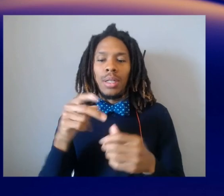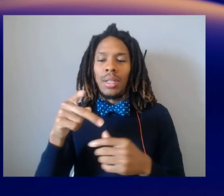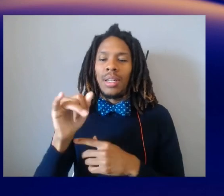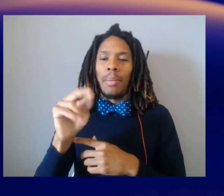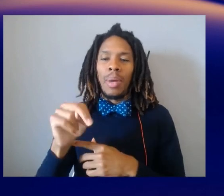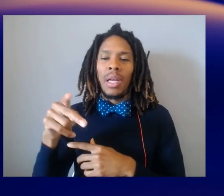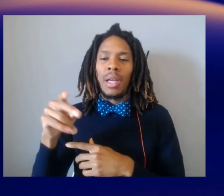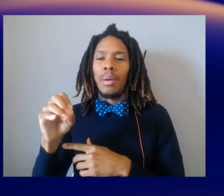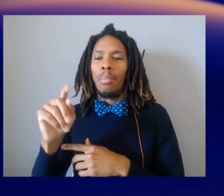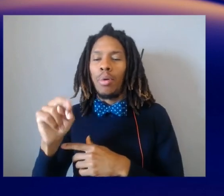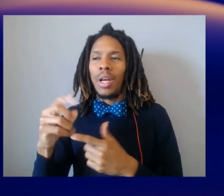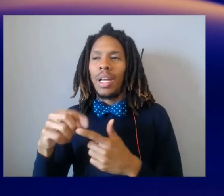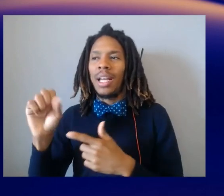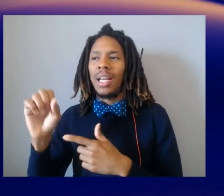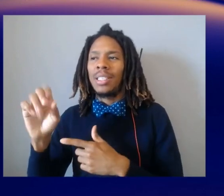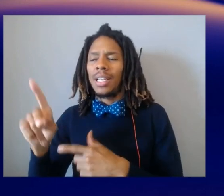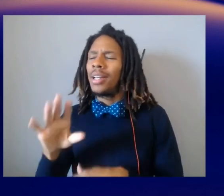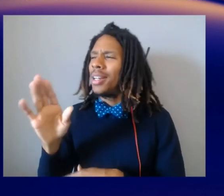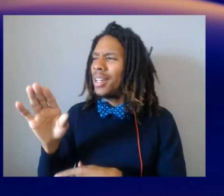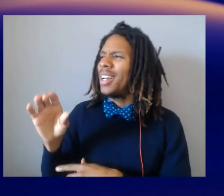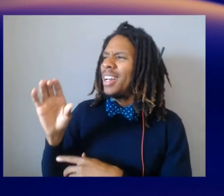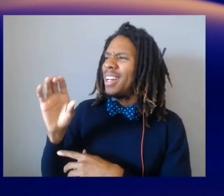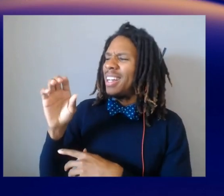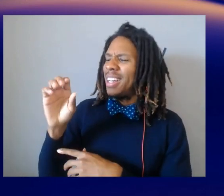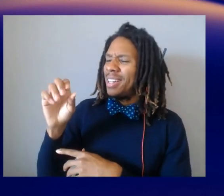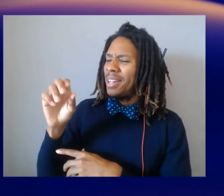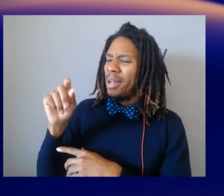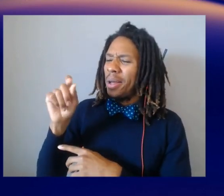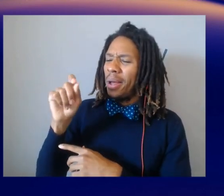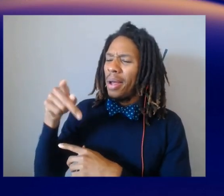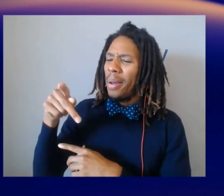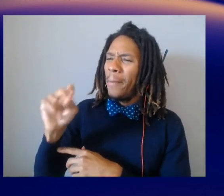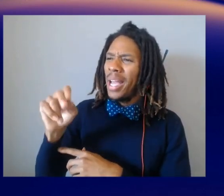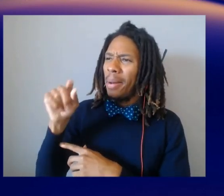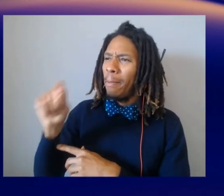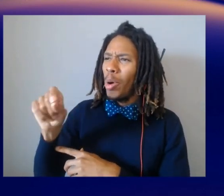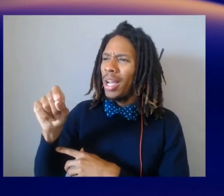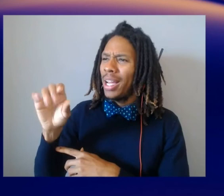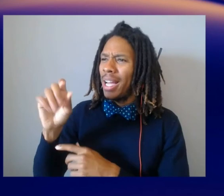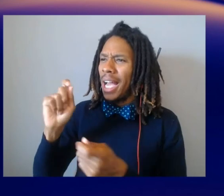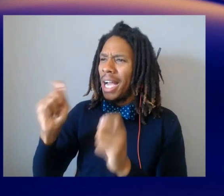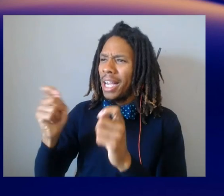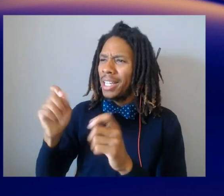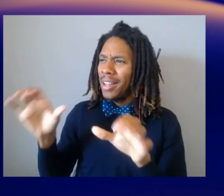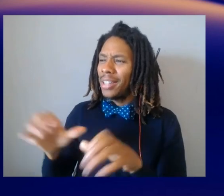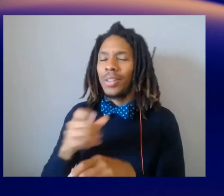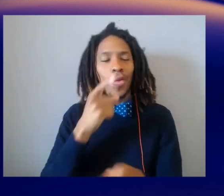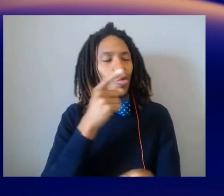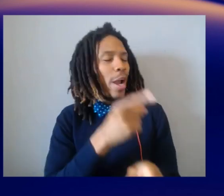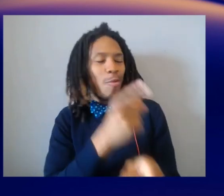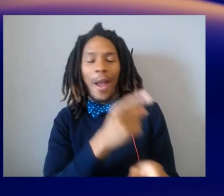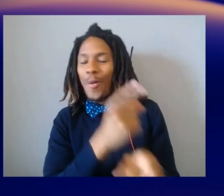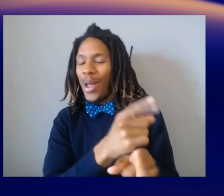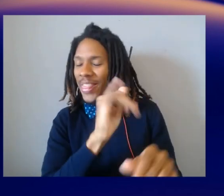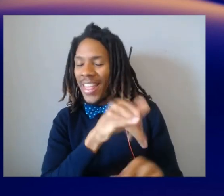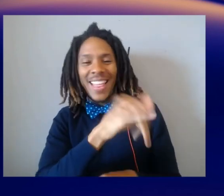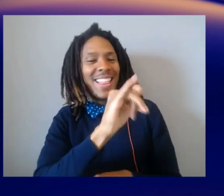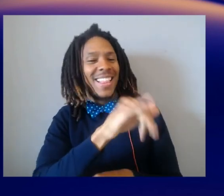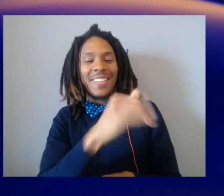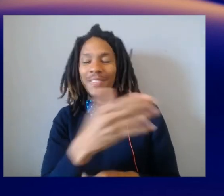I was gonna ask, Pinpoint custom actions, right? Yep. - Yeah. Custom channels. Through Chime SDK. - Totally. That's exactly how this is working. Hey, there you go. - There's a custom channel.